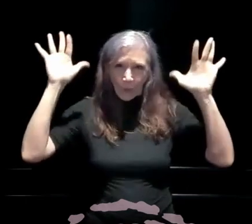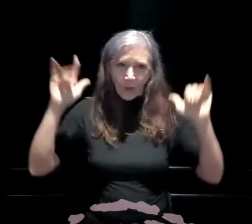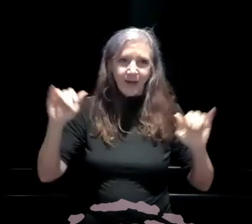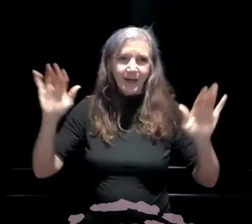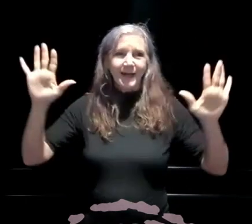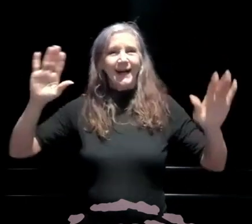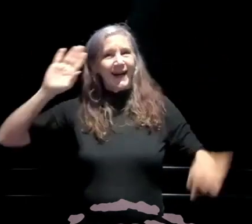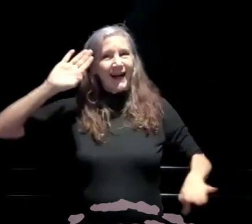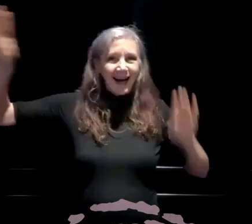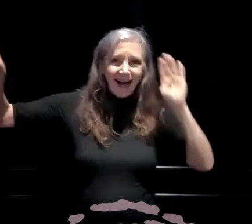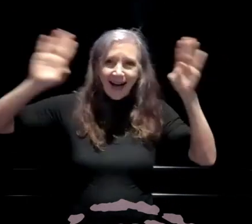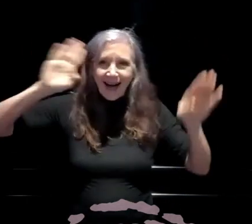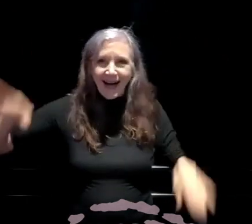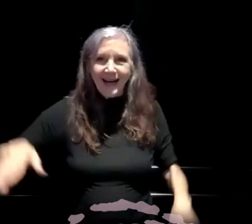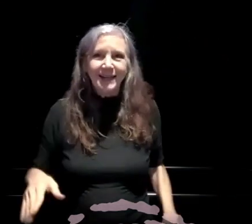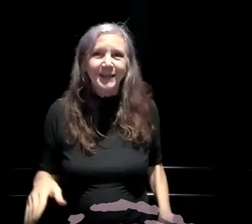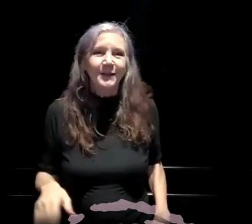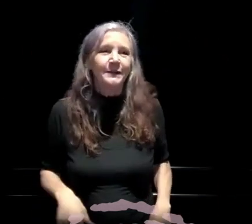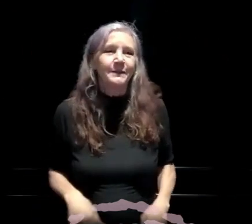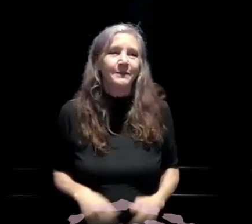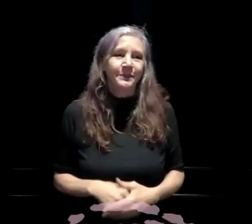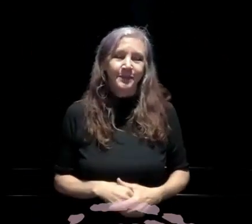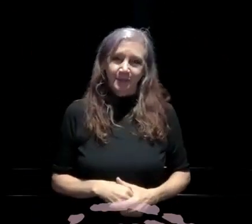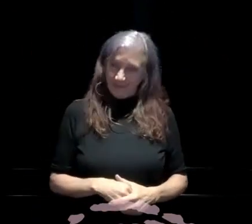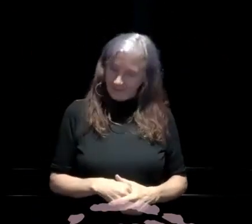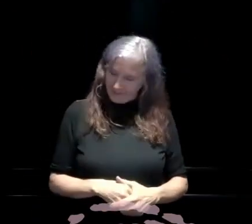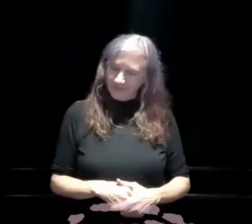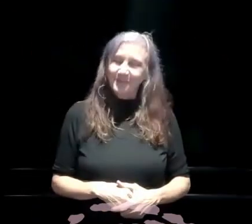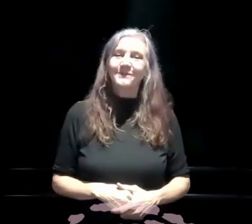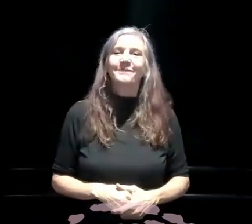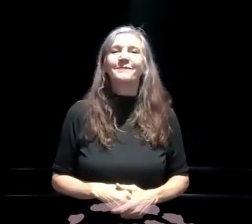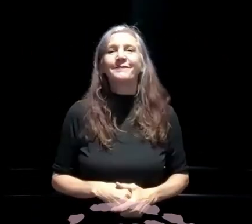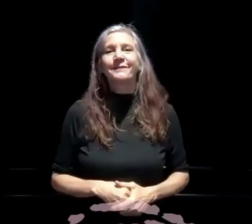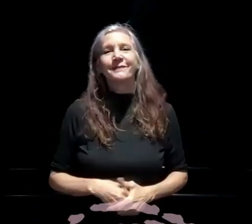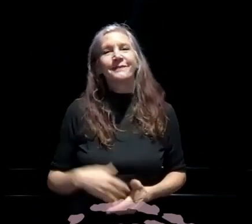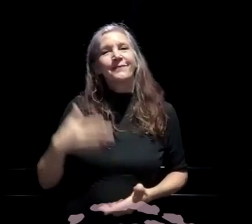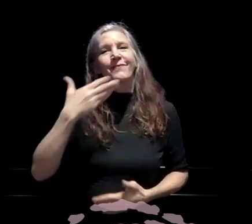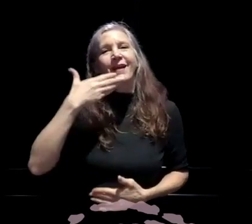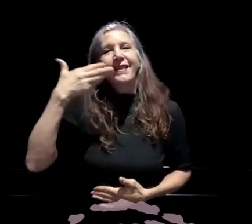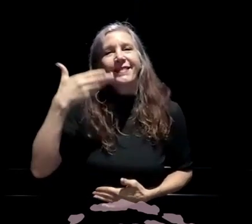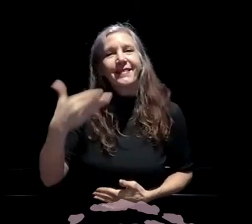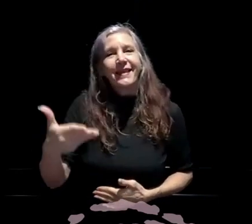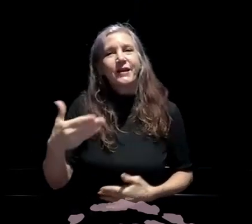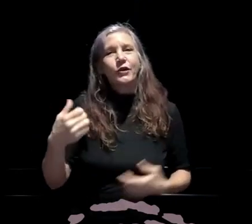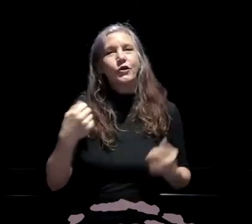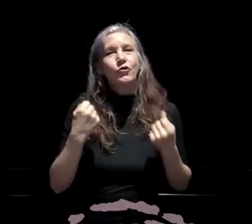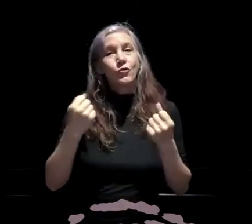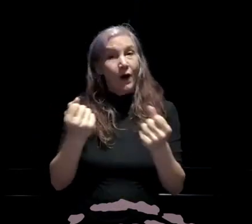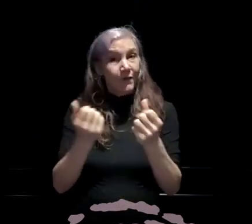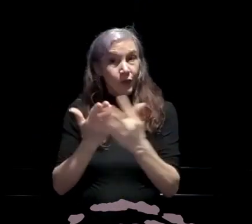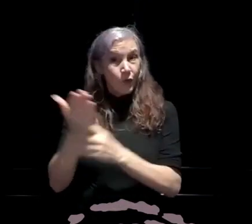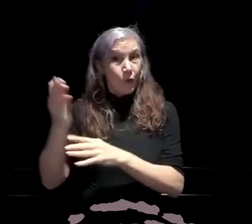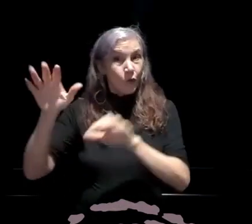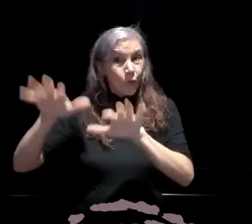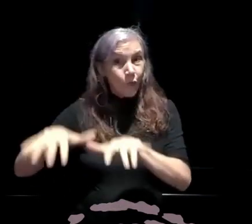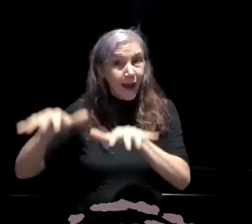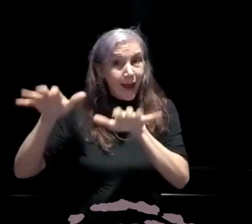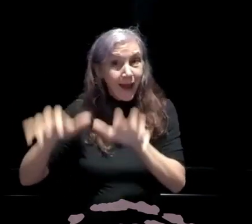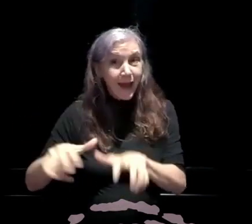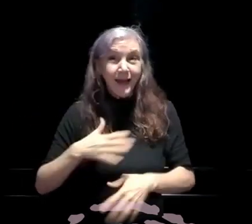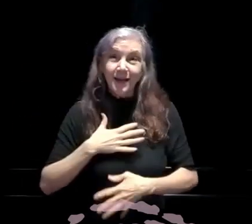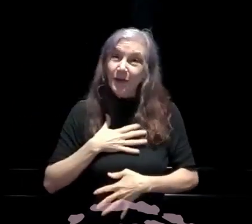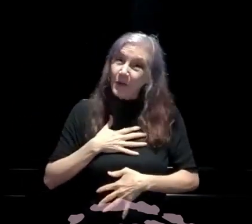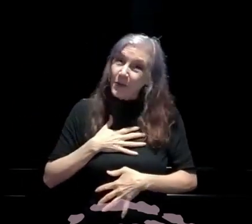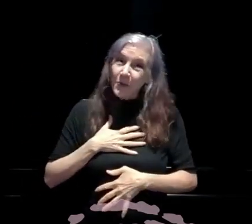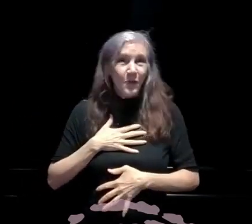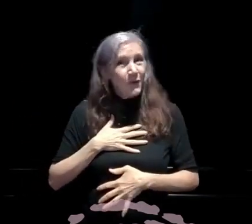Hey, all. Hello! Thank you for driving through the rain. I feel like that.